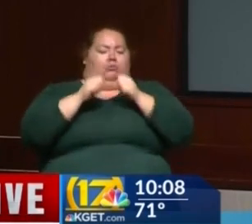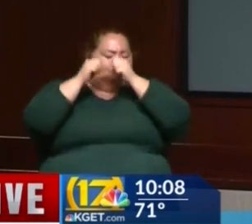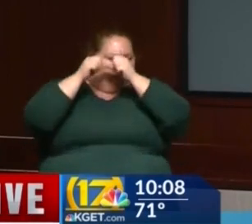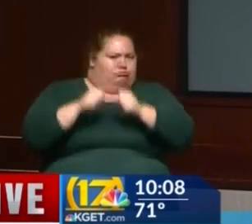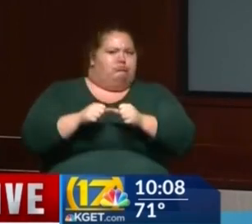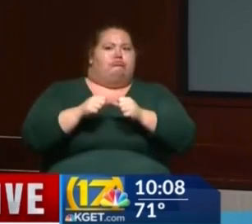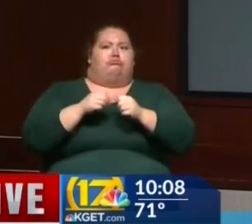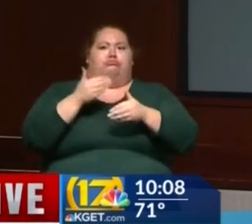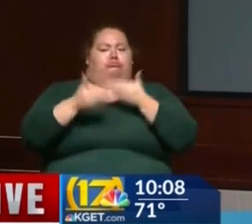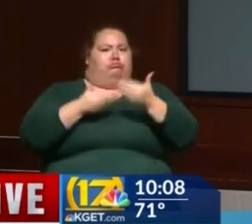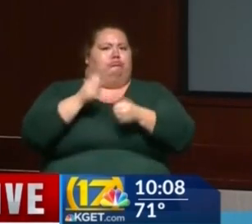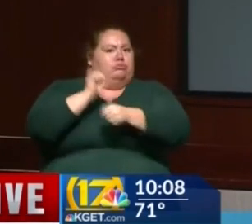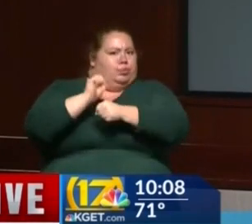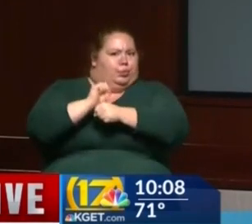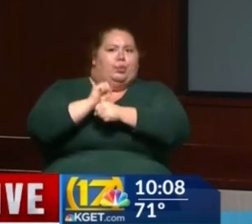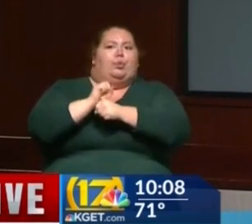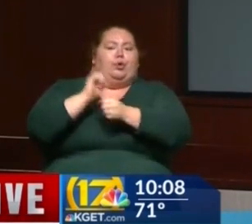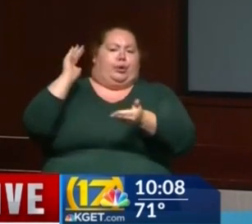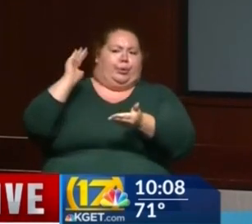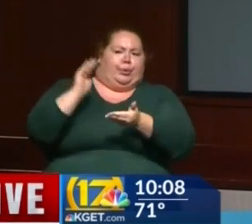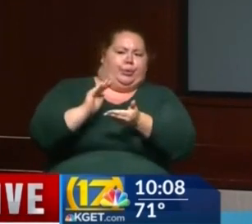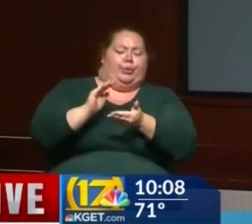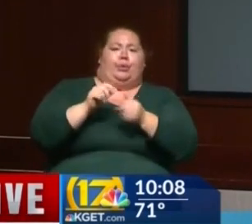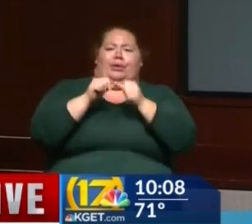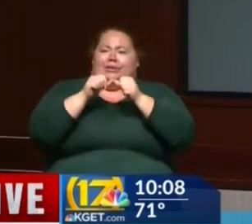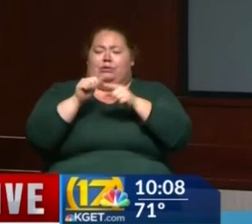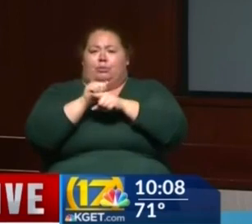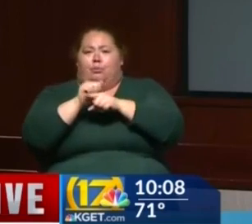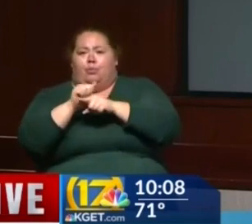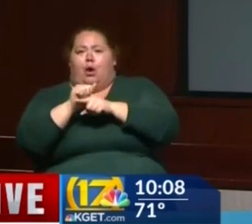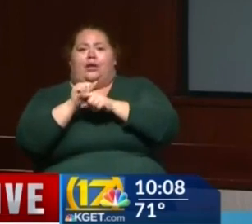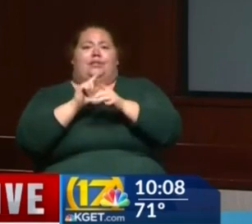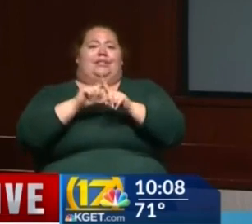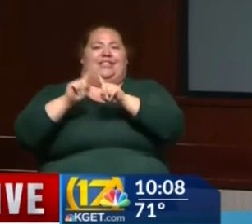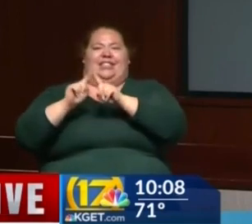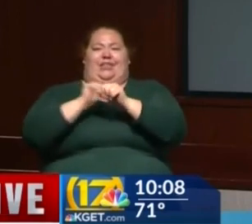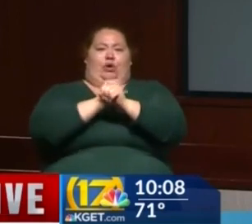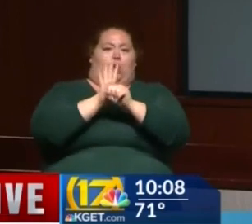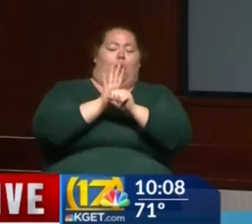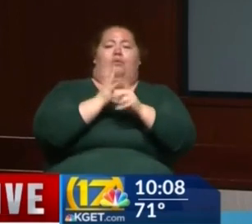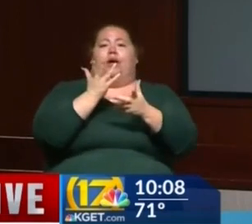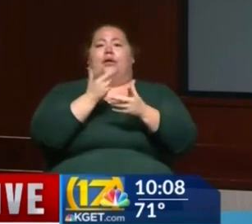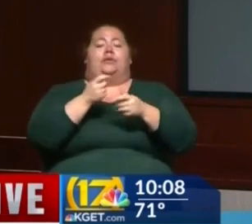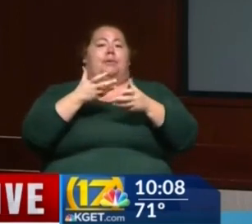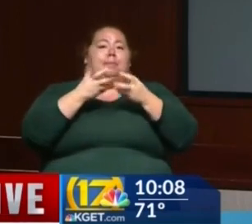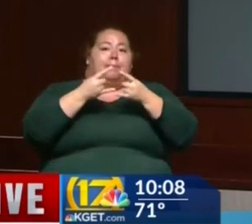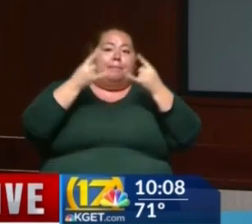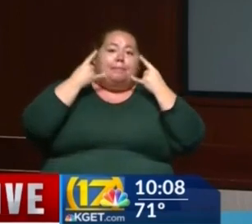AS A COMMUNITY HOWEVER NOW MORE THAN EVER IS A TIME TO REMAIN